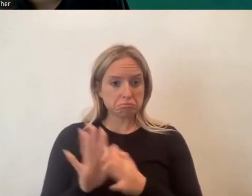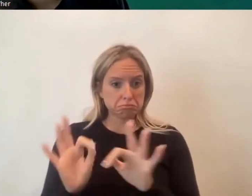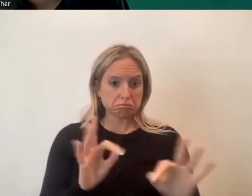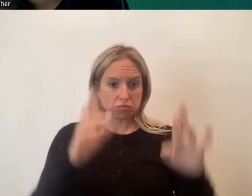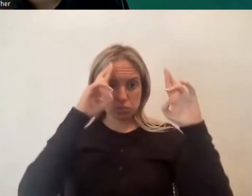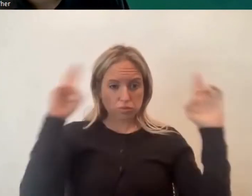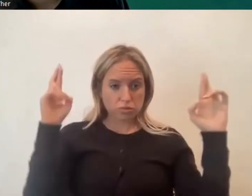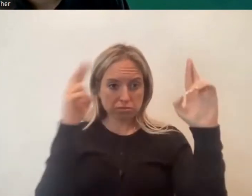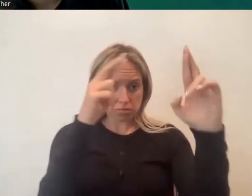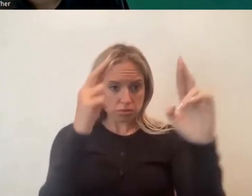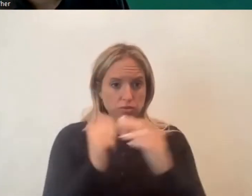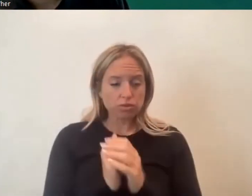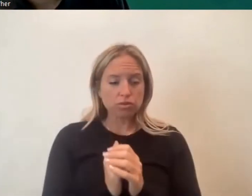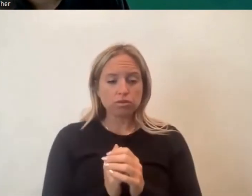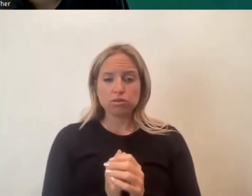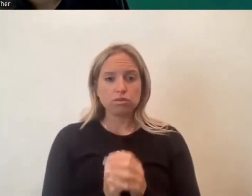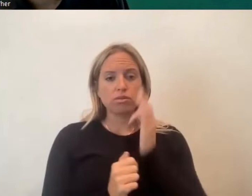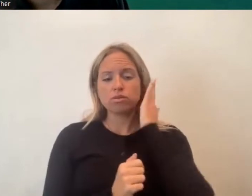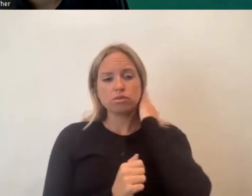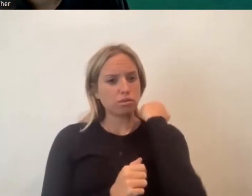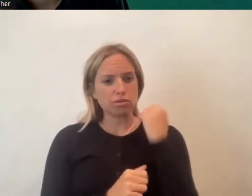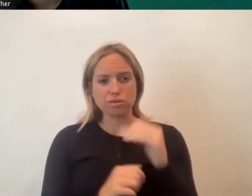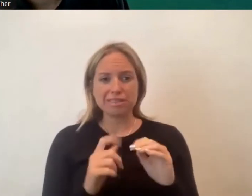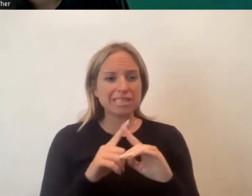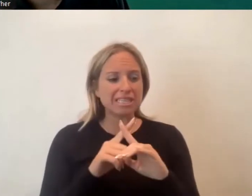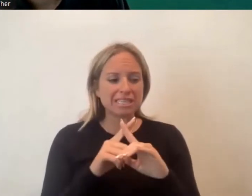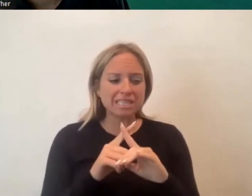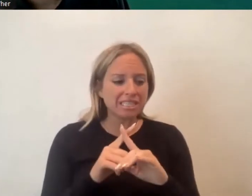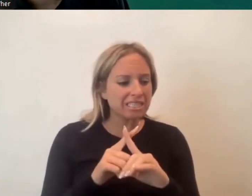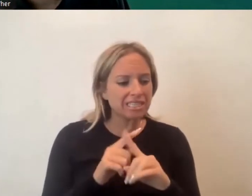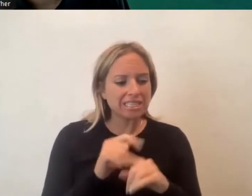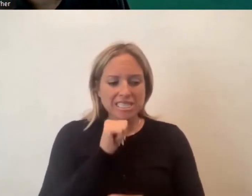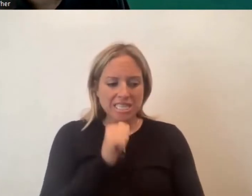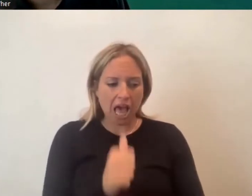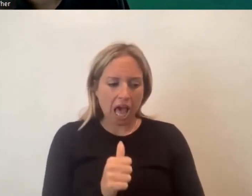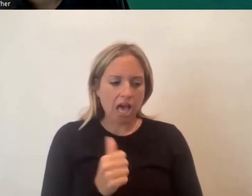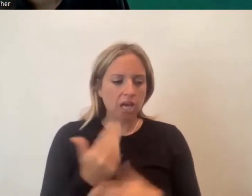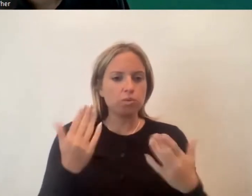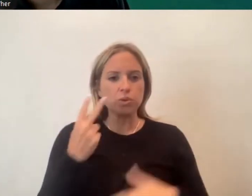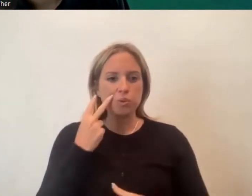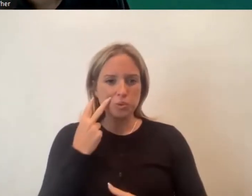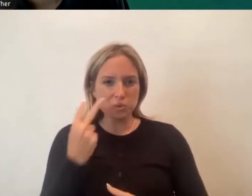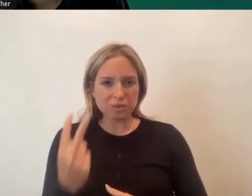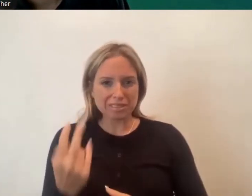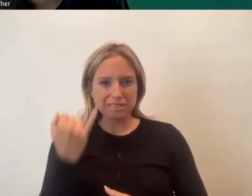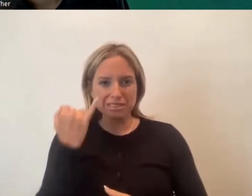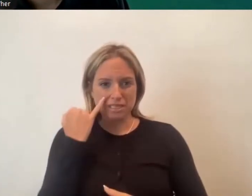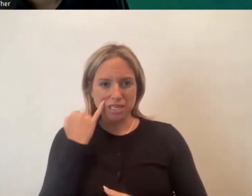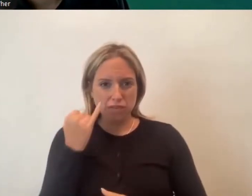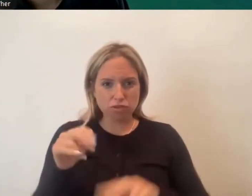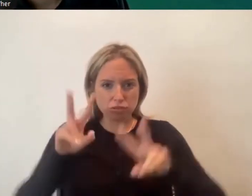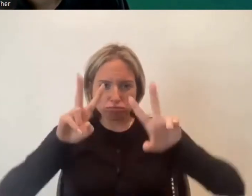So no, it's not what you would see if you walk down to your local courthouse and observe court one day.